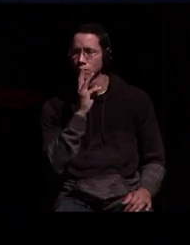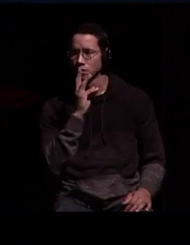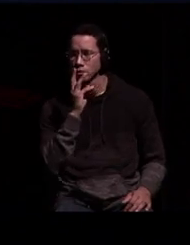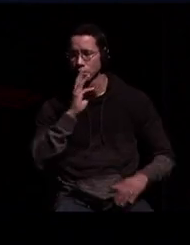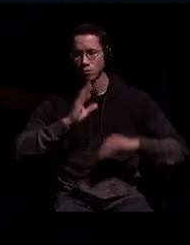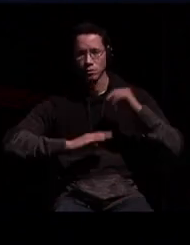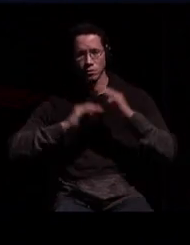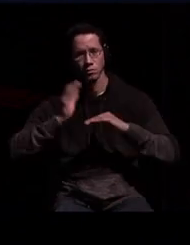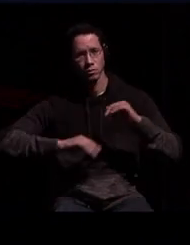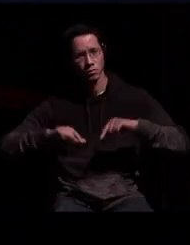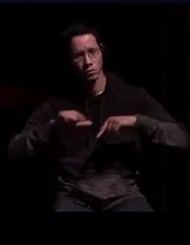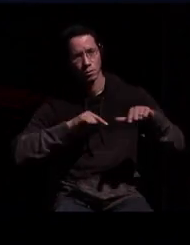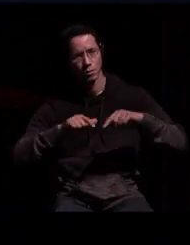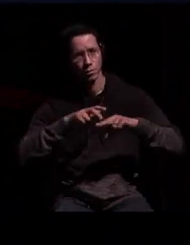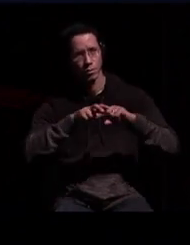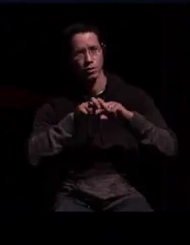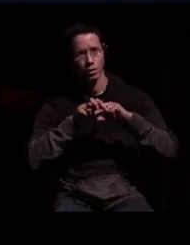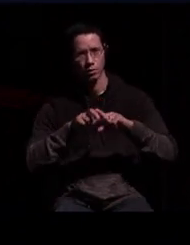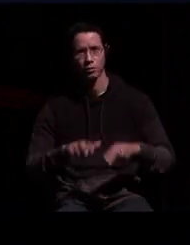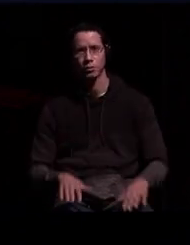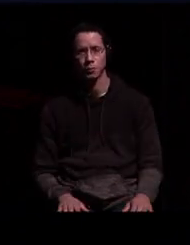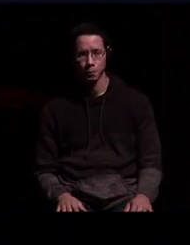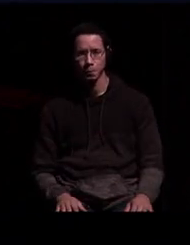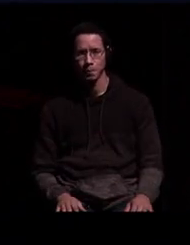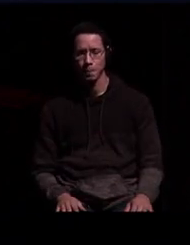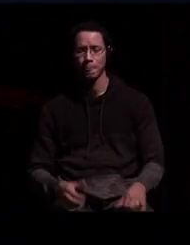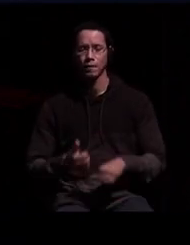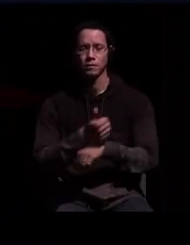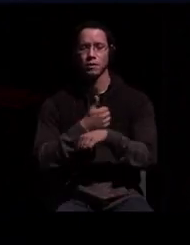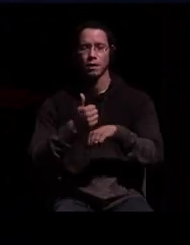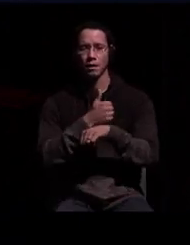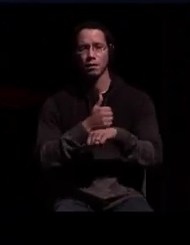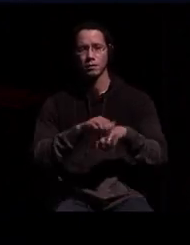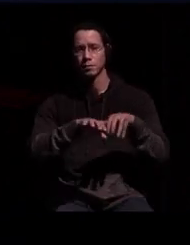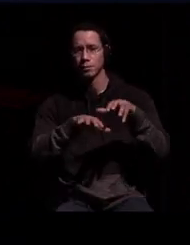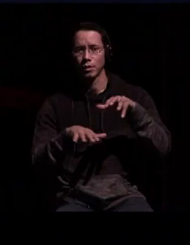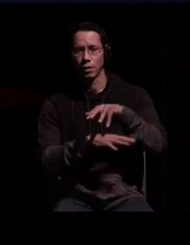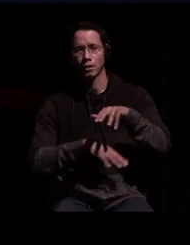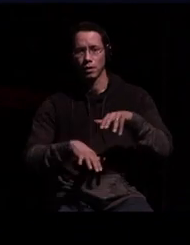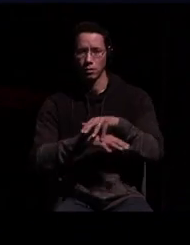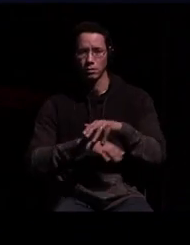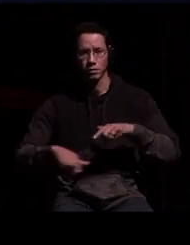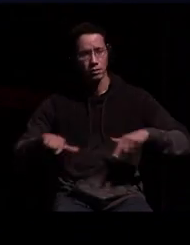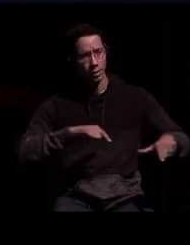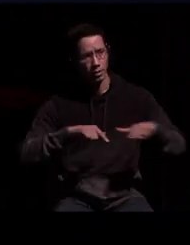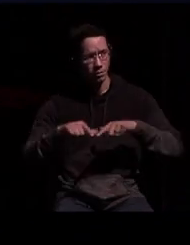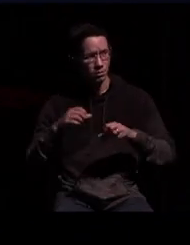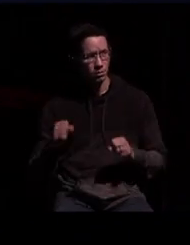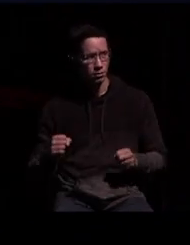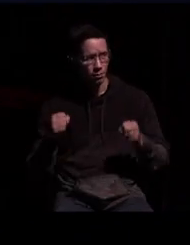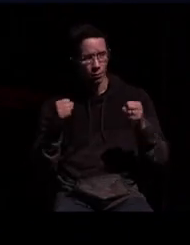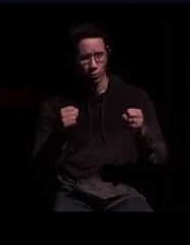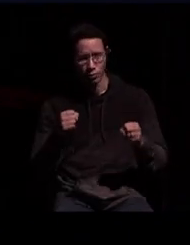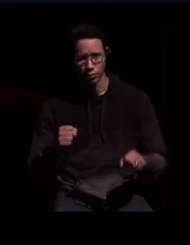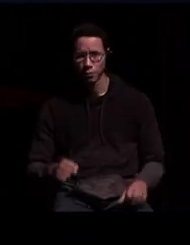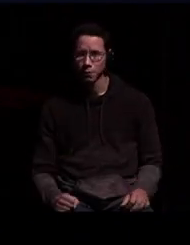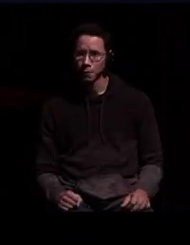So the labor precariousness that is being imposed in a context of financial globalization,